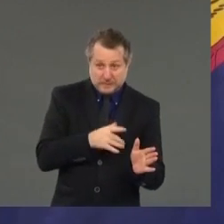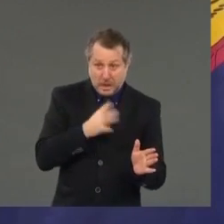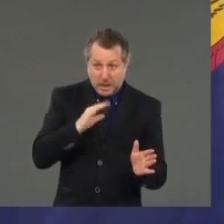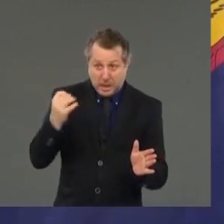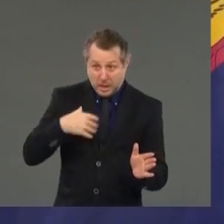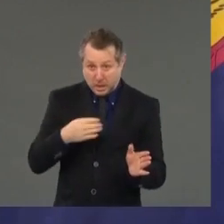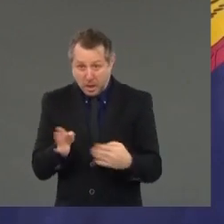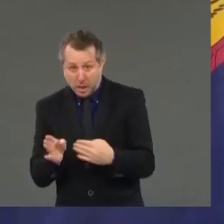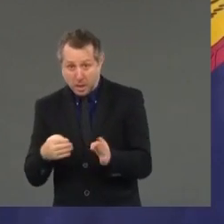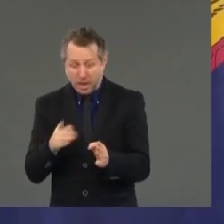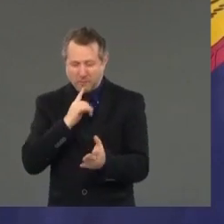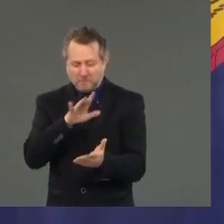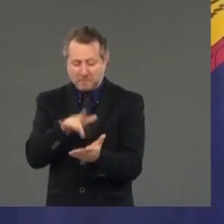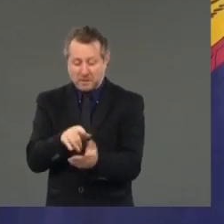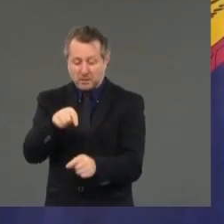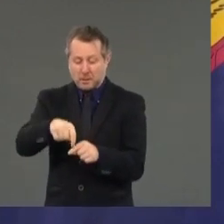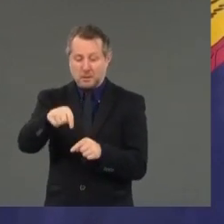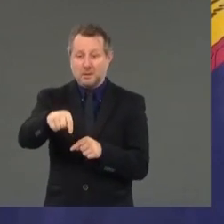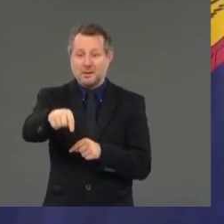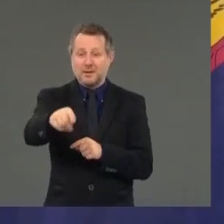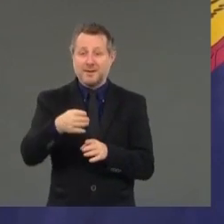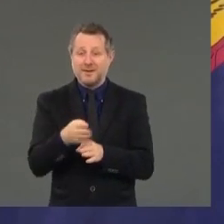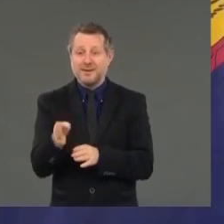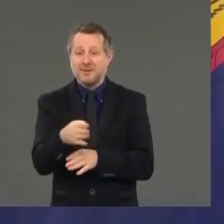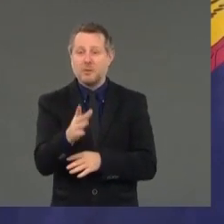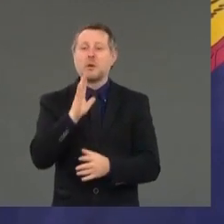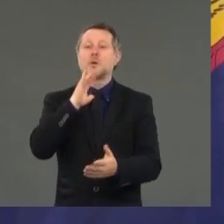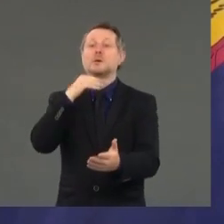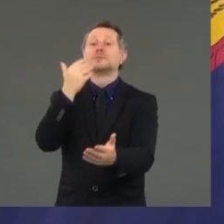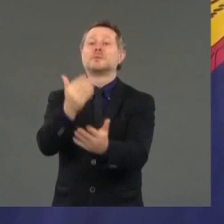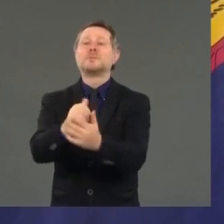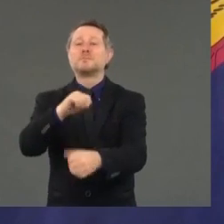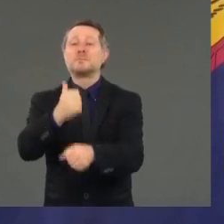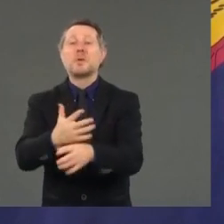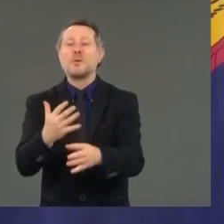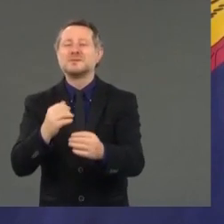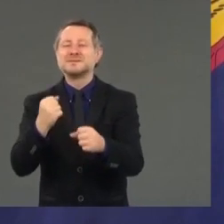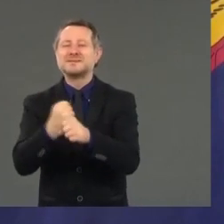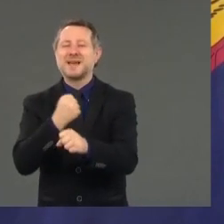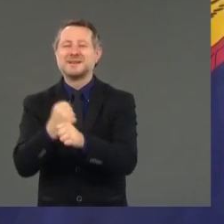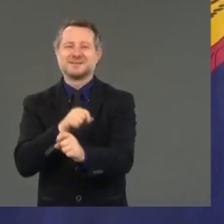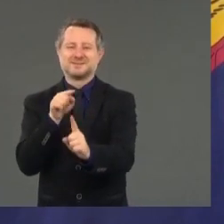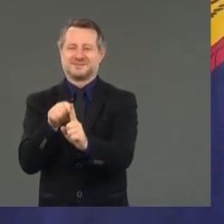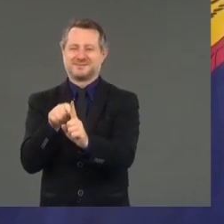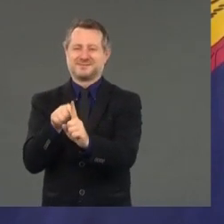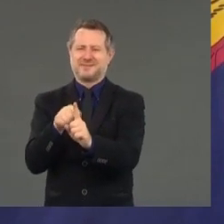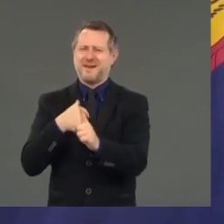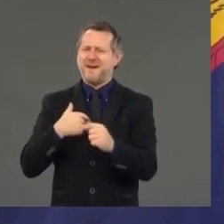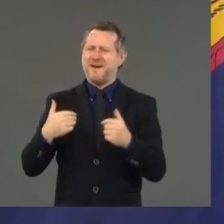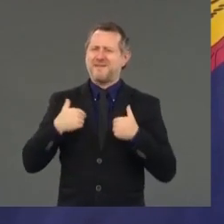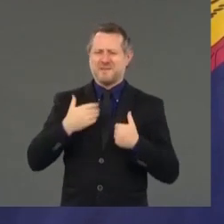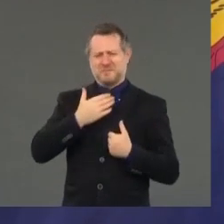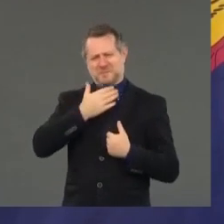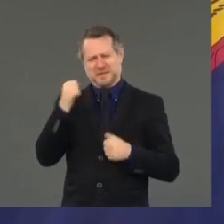AND FIND THAT PATH THROUGH THE